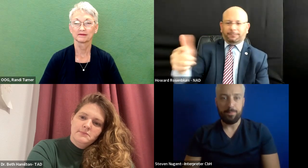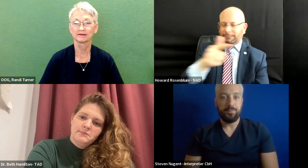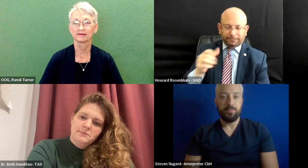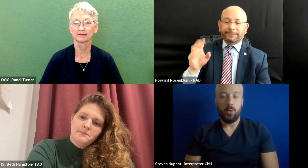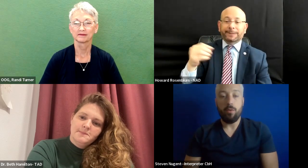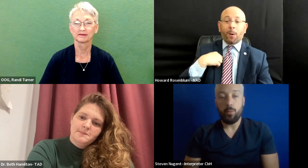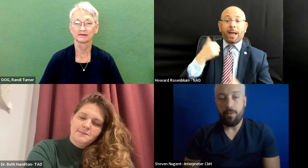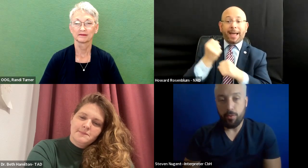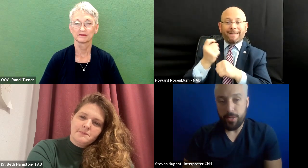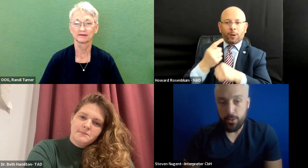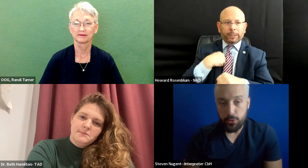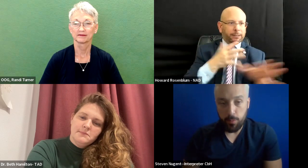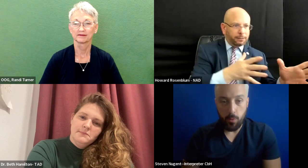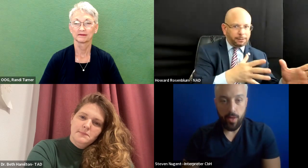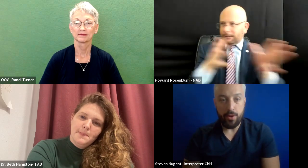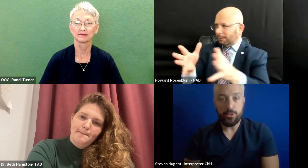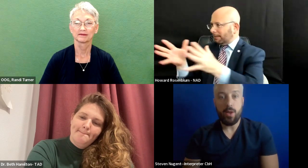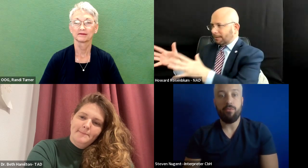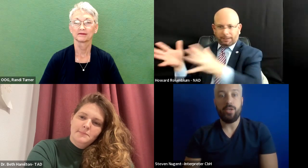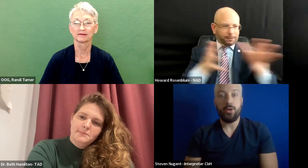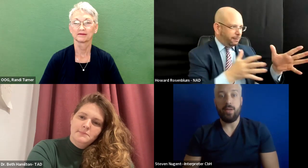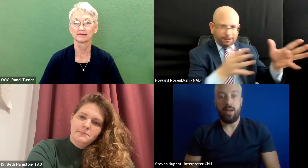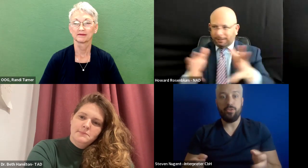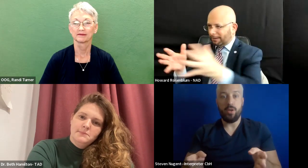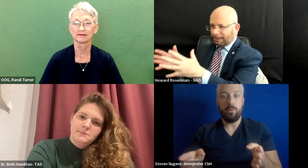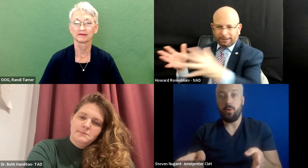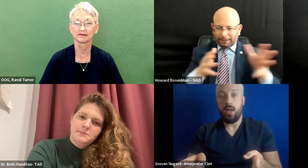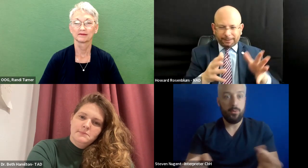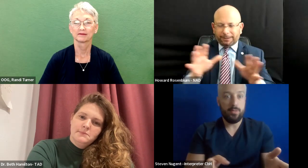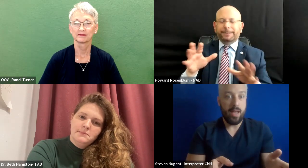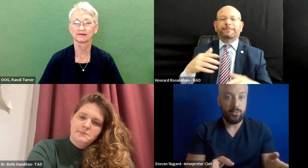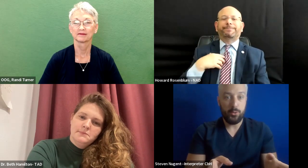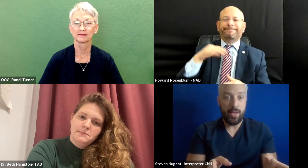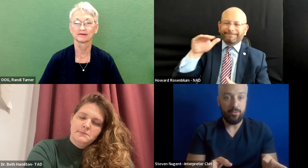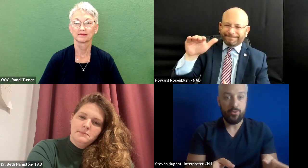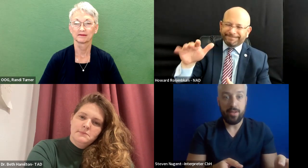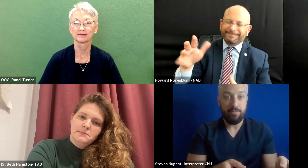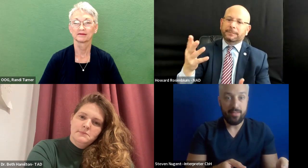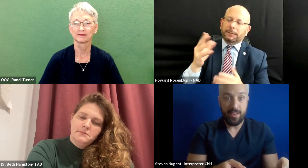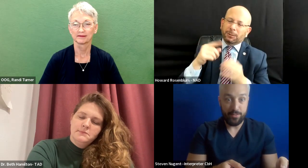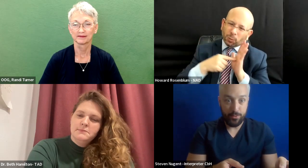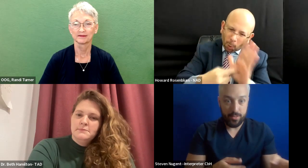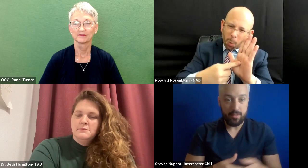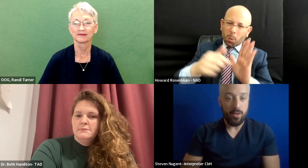was shown. It's not NBC every year, for example, it would switch from NBC,